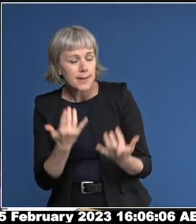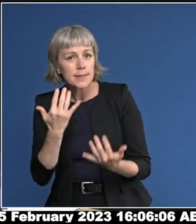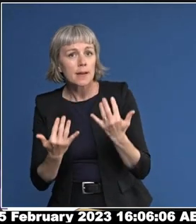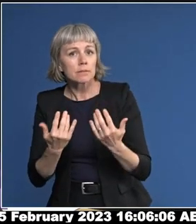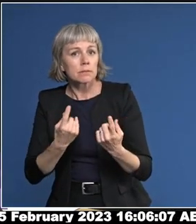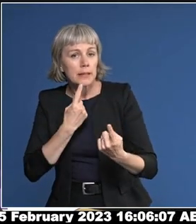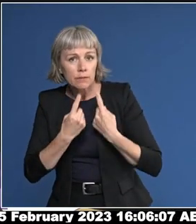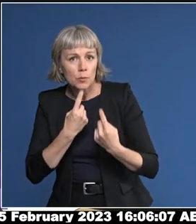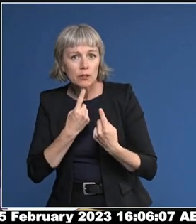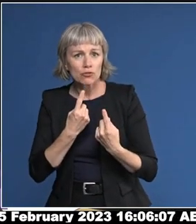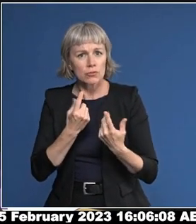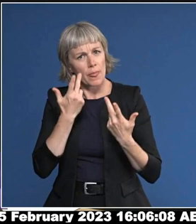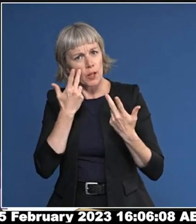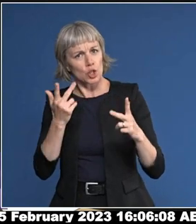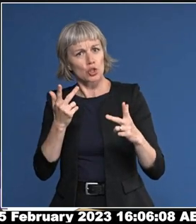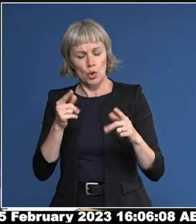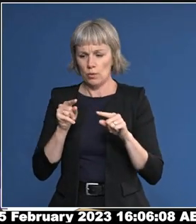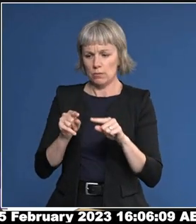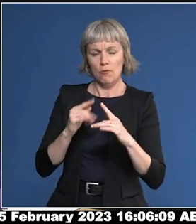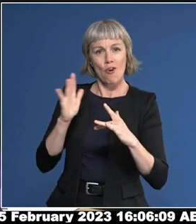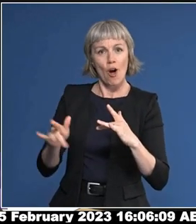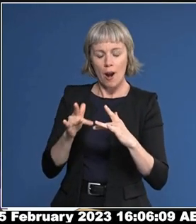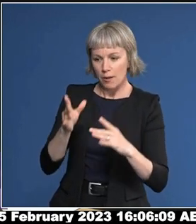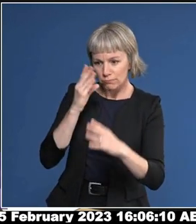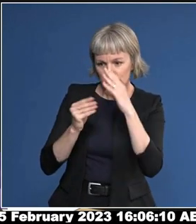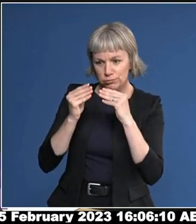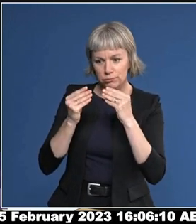effectiveness of, say, for example, the human rights training that you talked about?